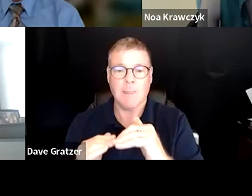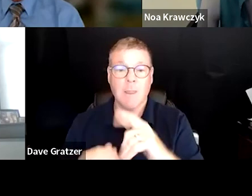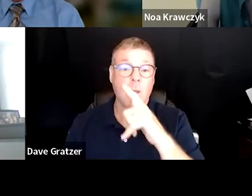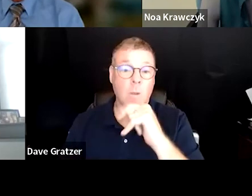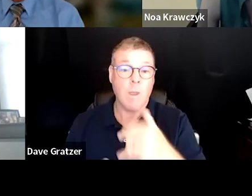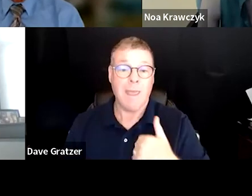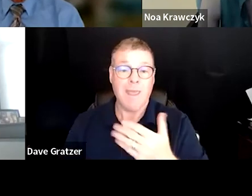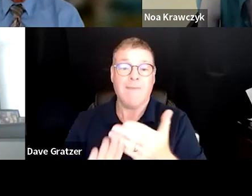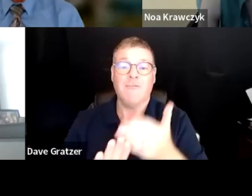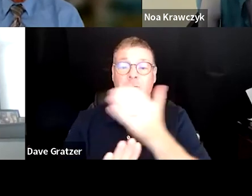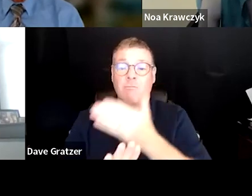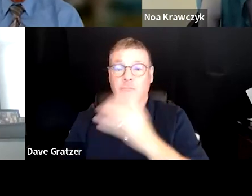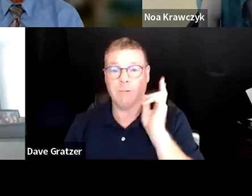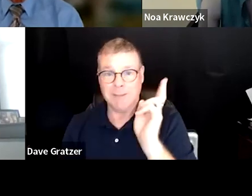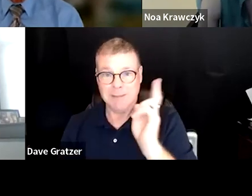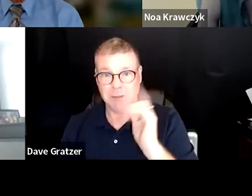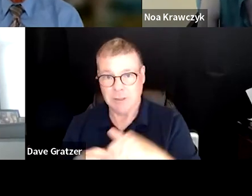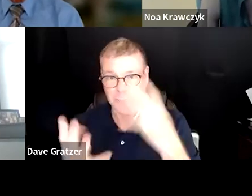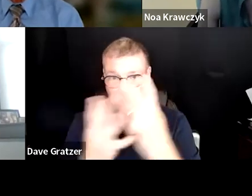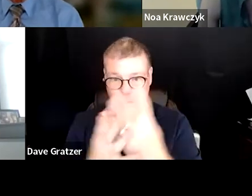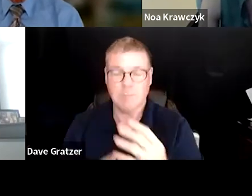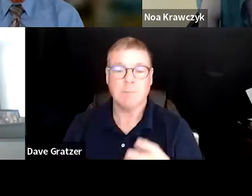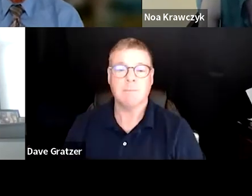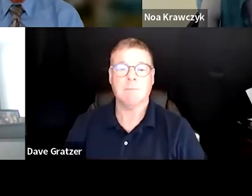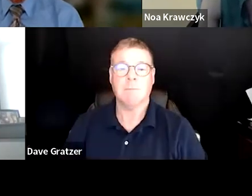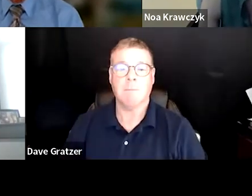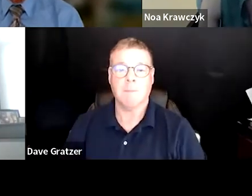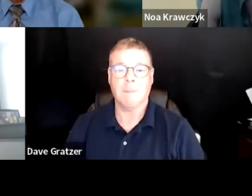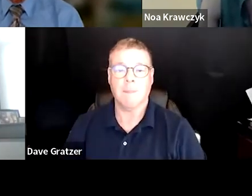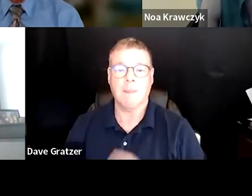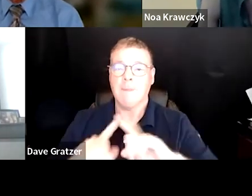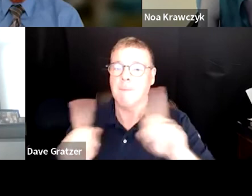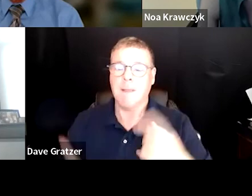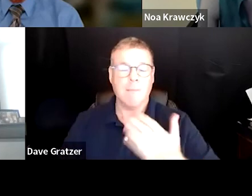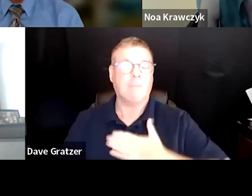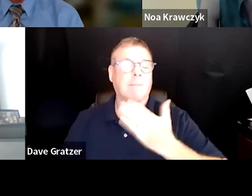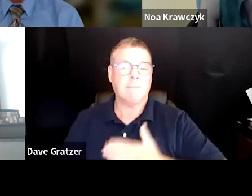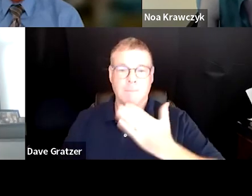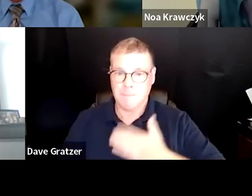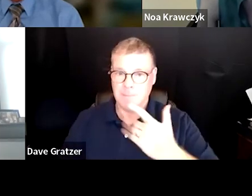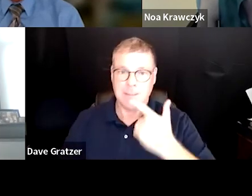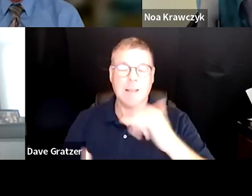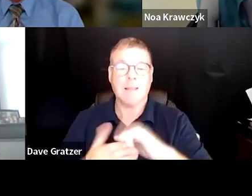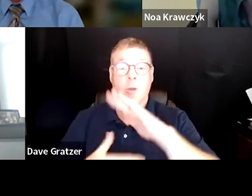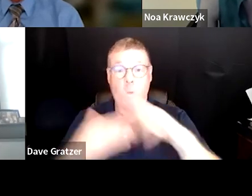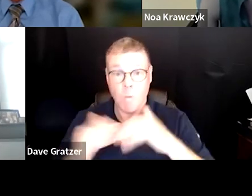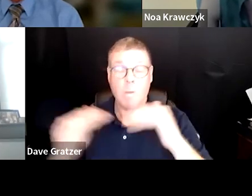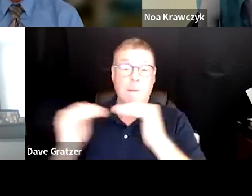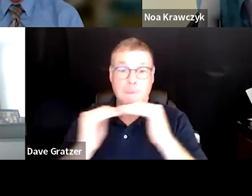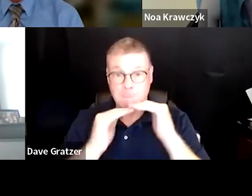a prior criminal history in our jail. But I'm so happy to say that all of our peers have actually been cleared